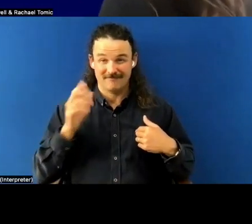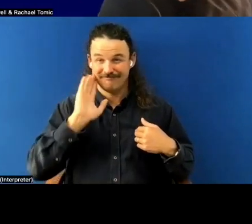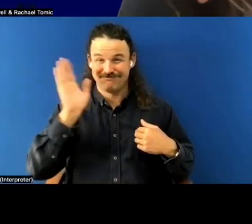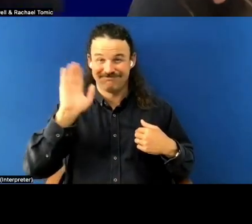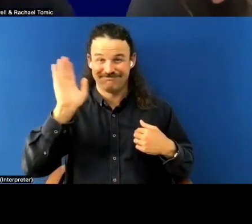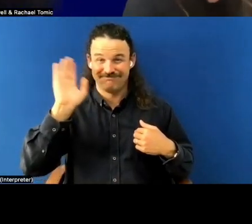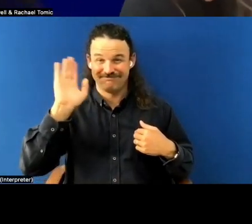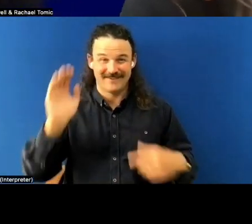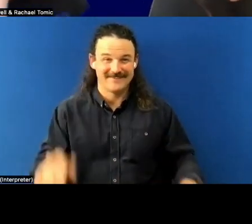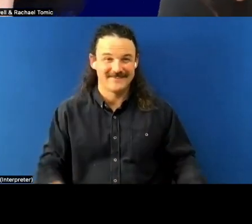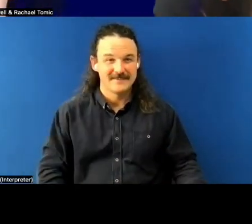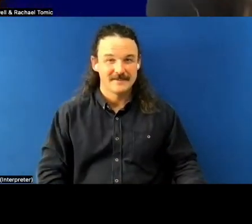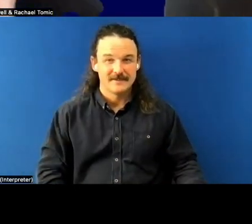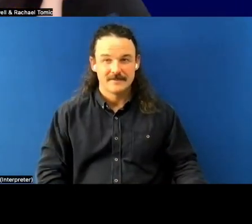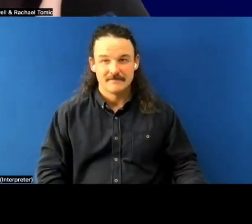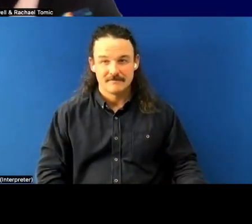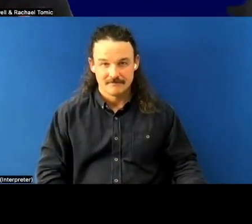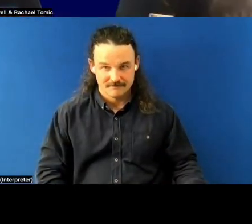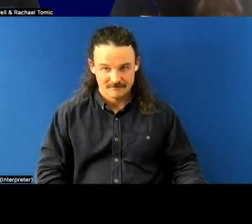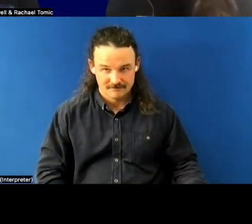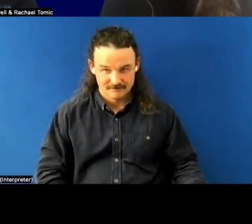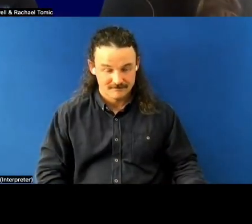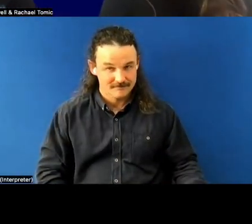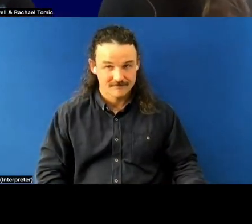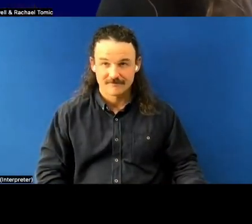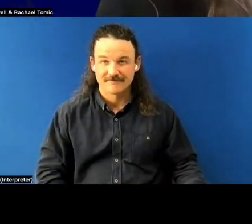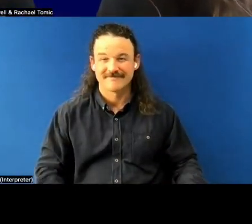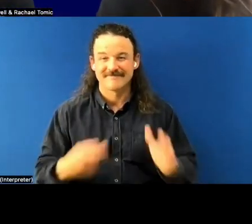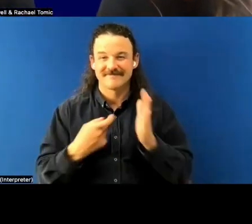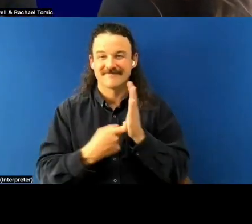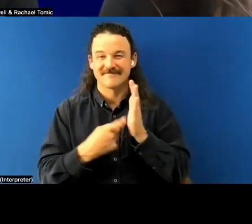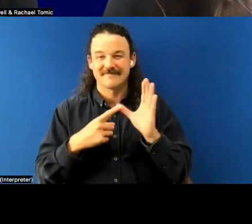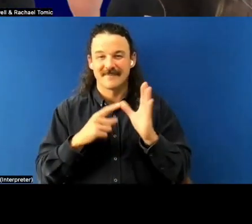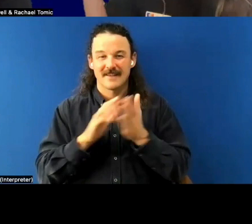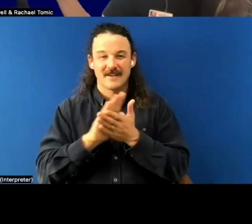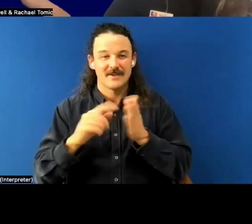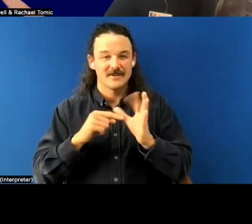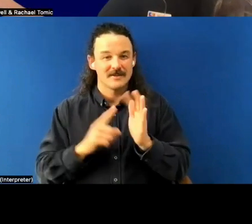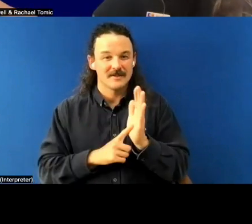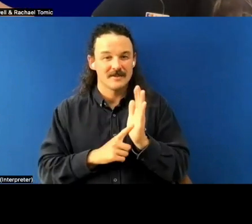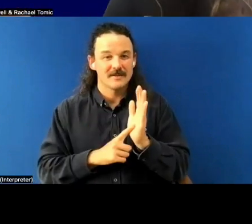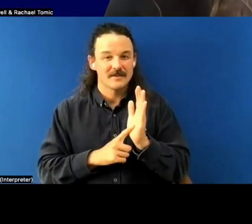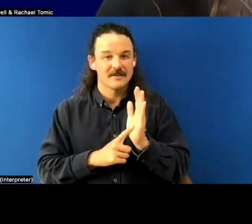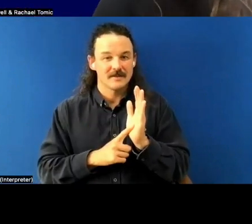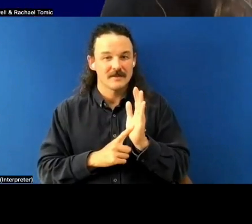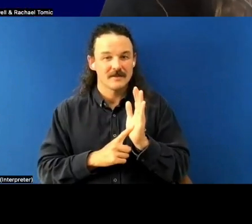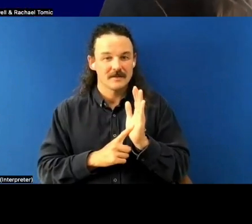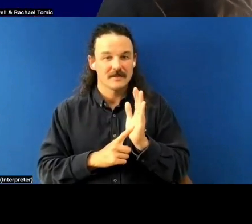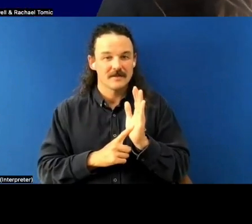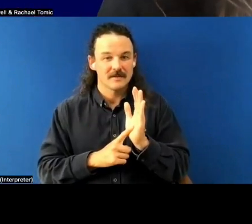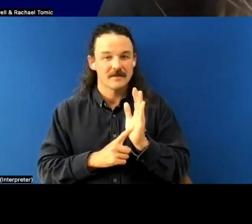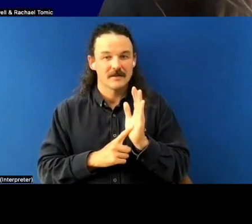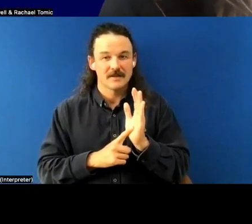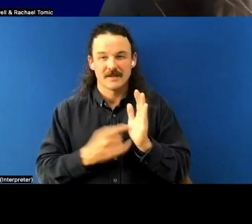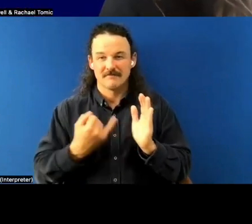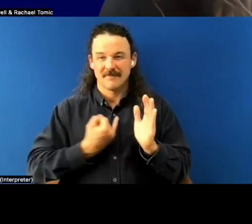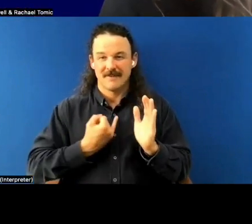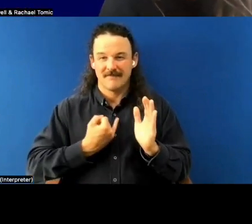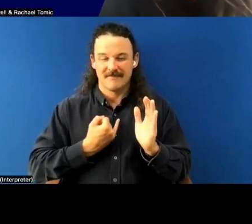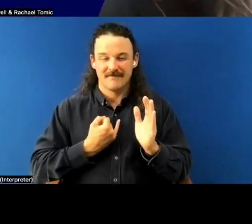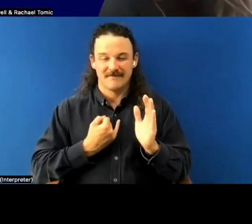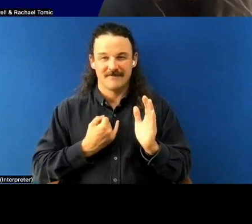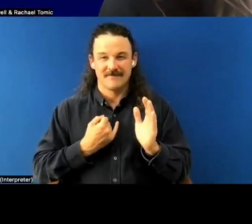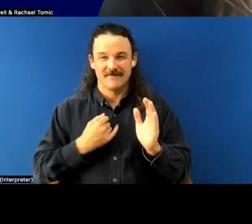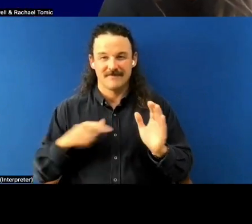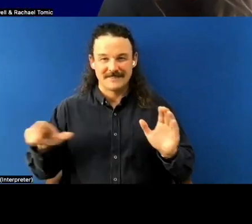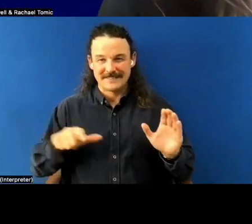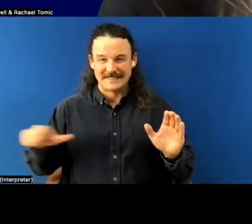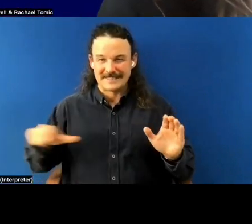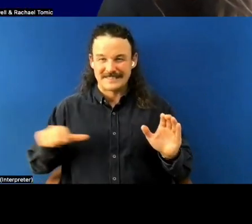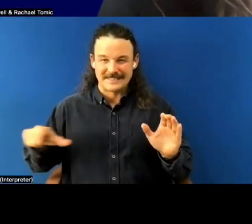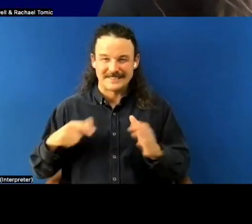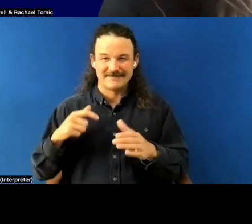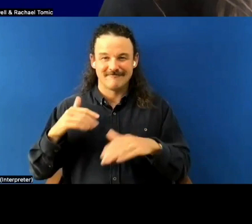I think that’s- Ooh, sorry, that was my fault. It’s Rachael back here. That's